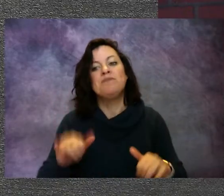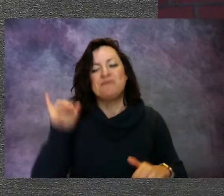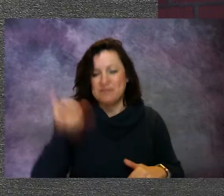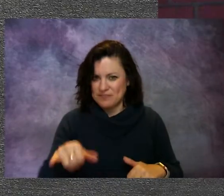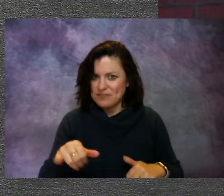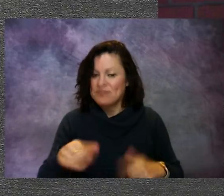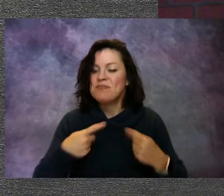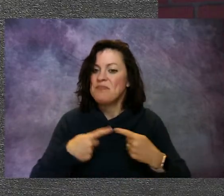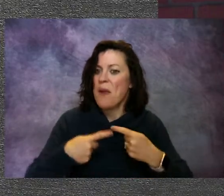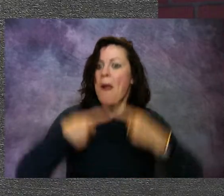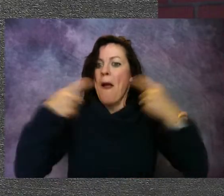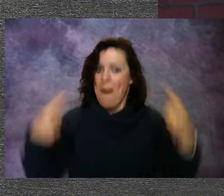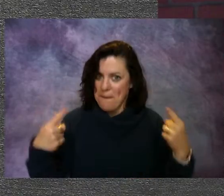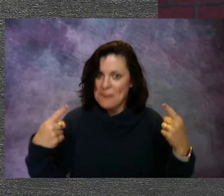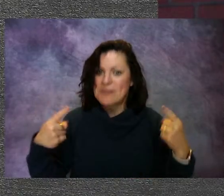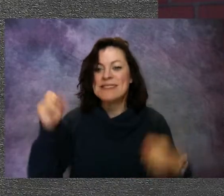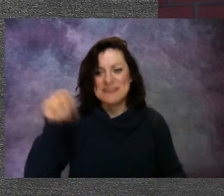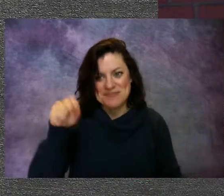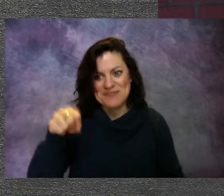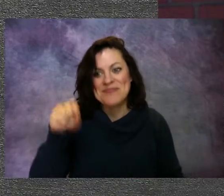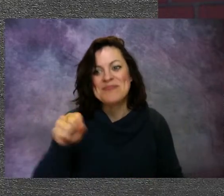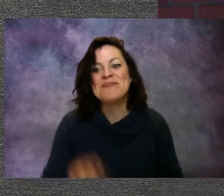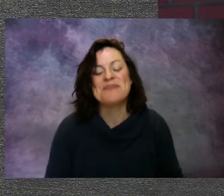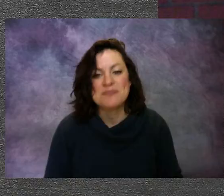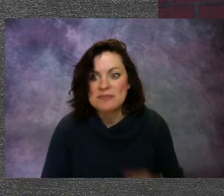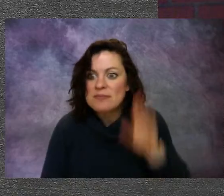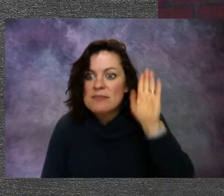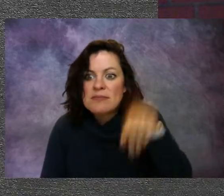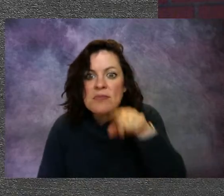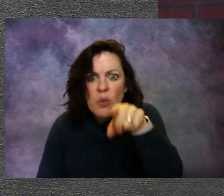And I'm sure that with all the practice you've had this week